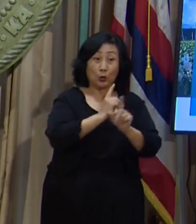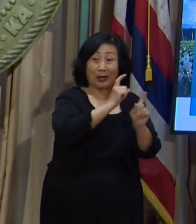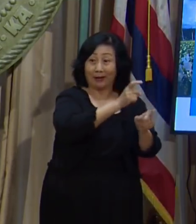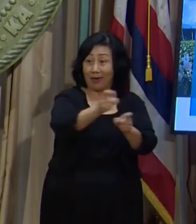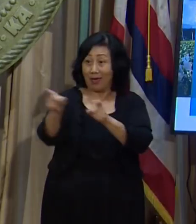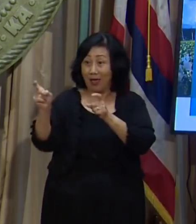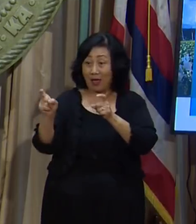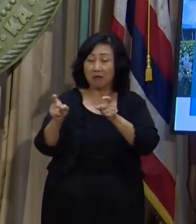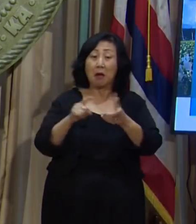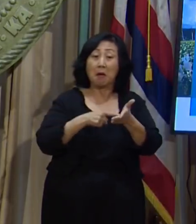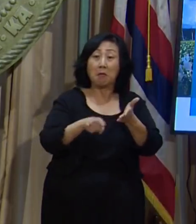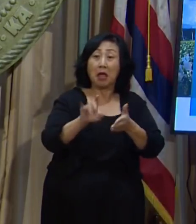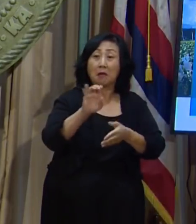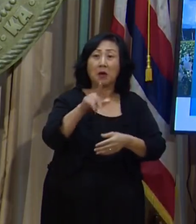BUSINESSES WILL RECEIVE $2.2